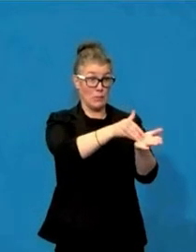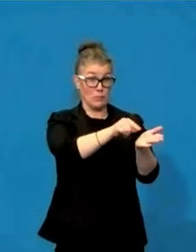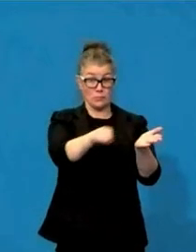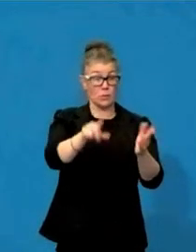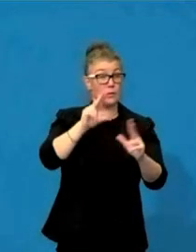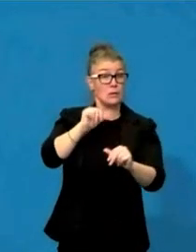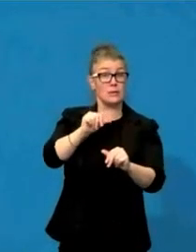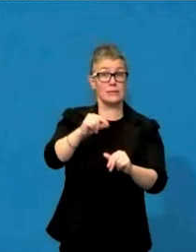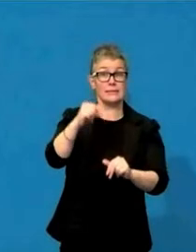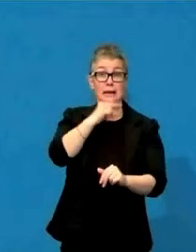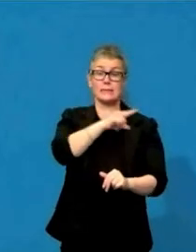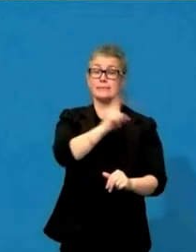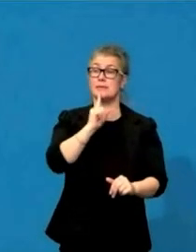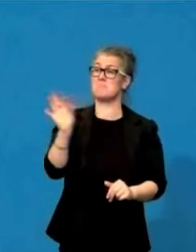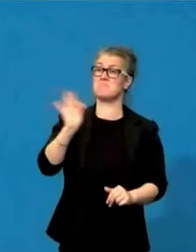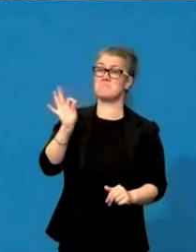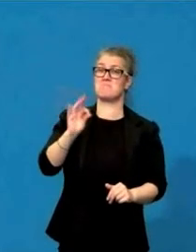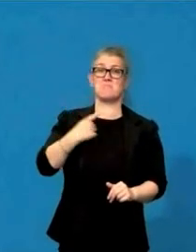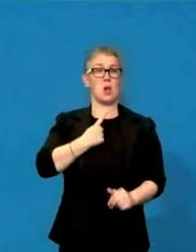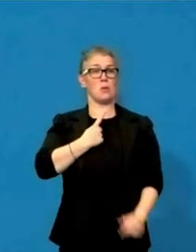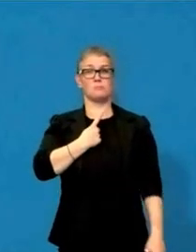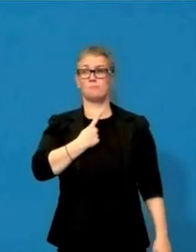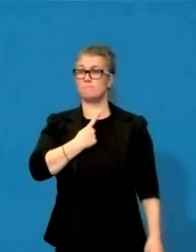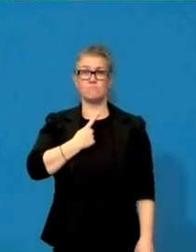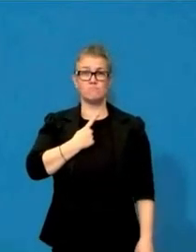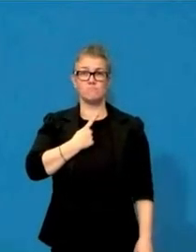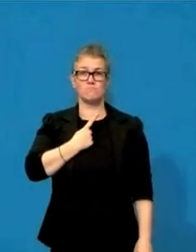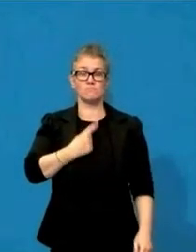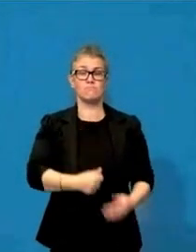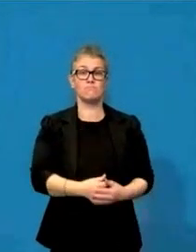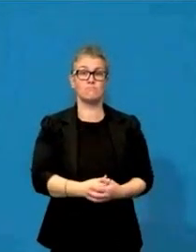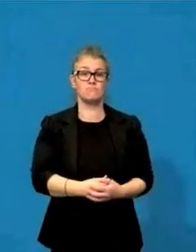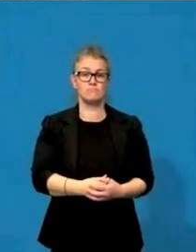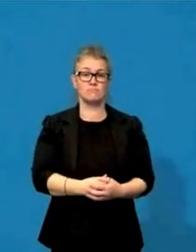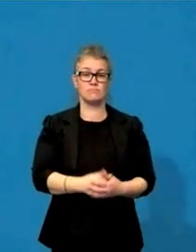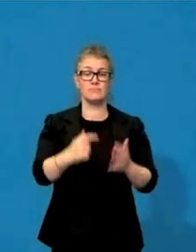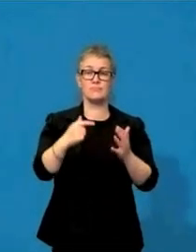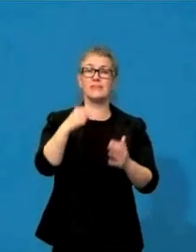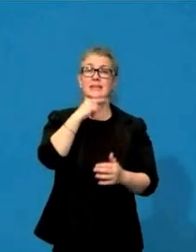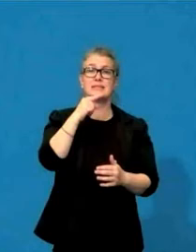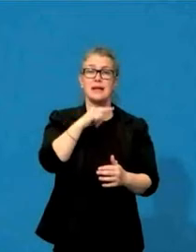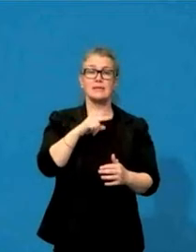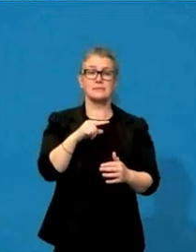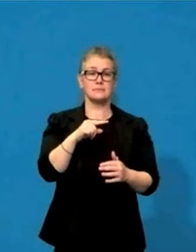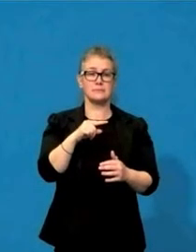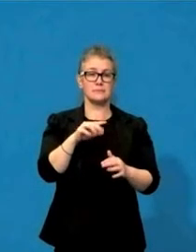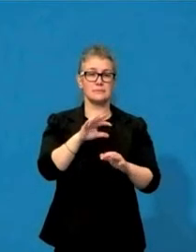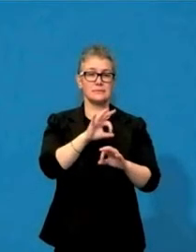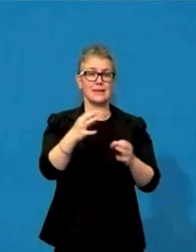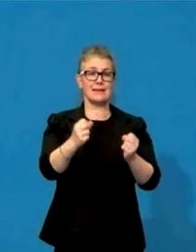it all by myself." And his son doesn't have a voice, and I think there might be some